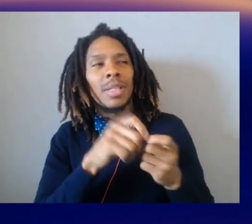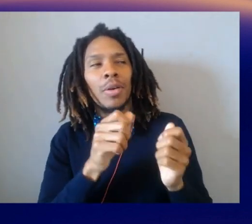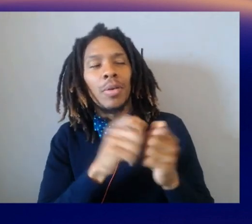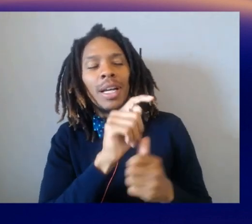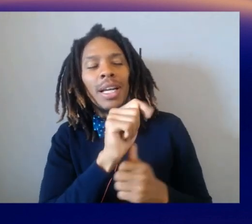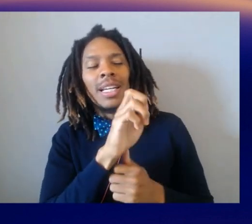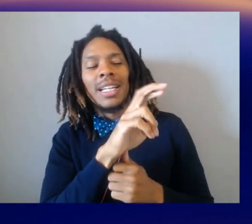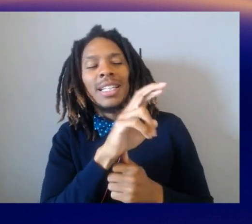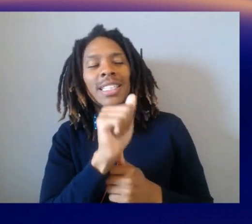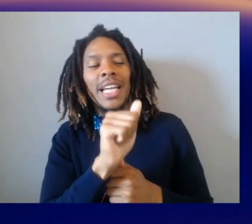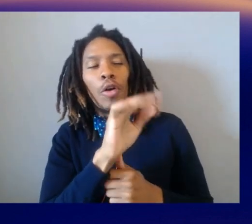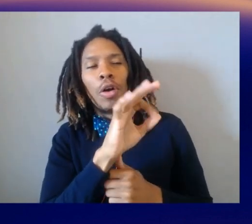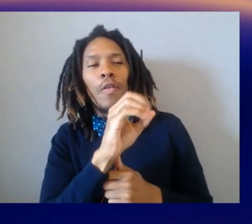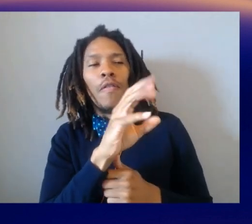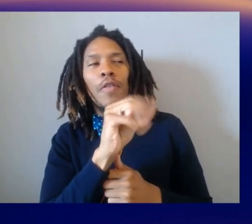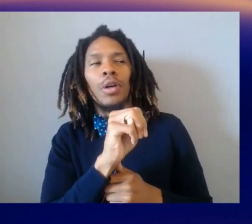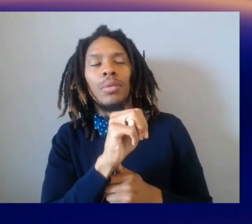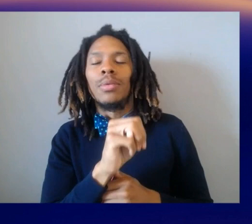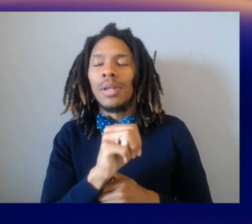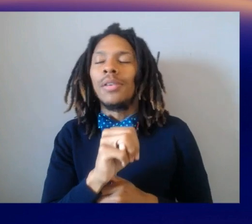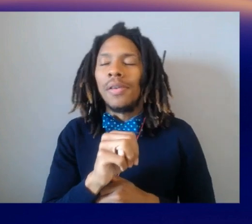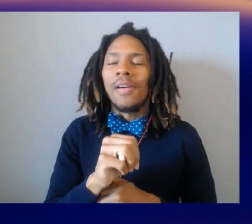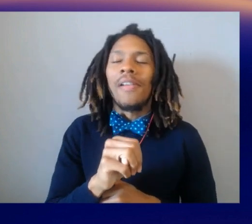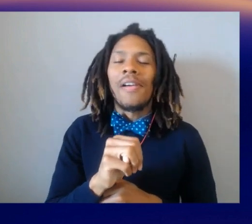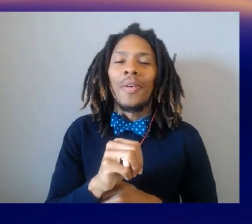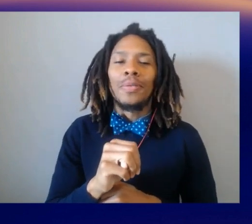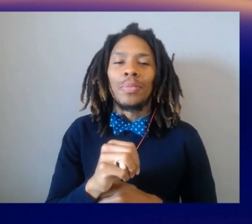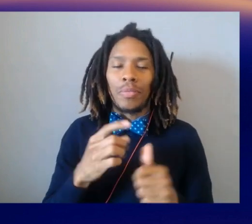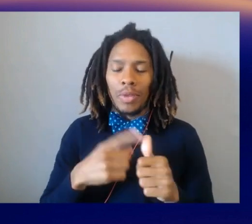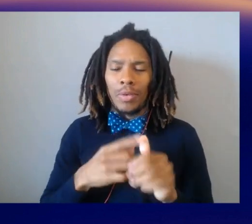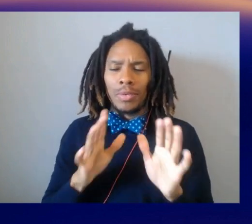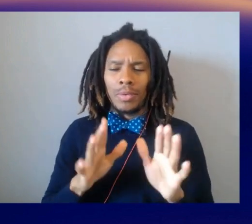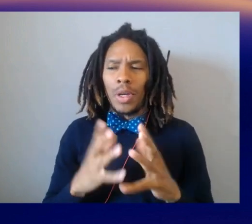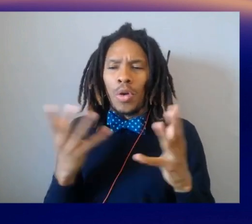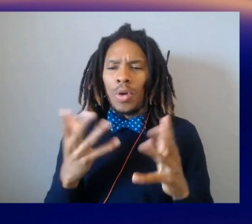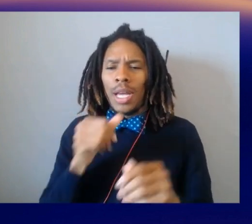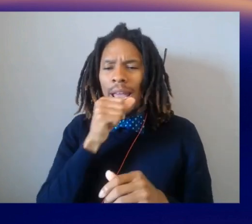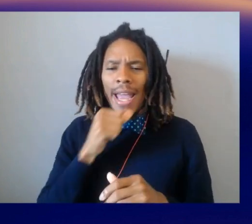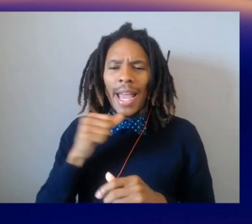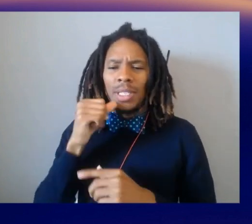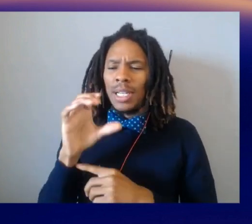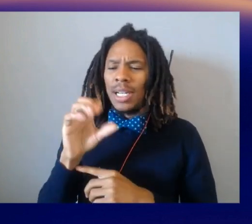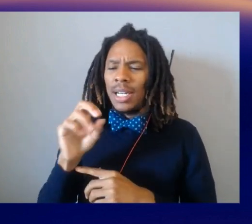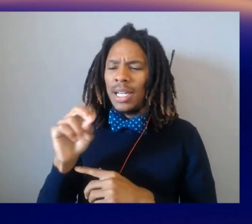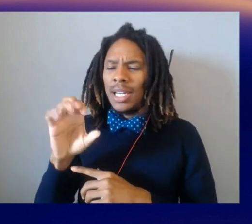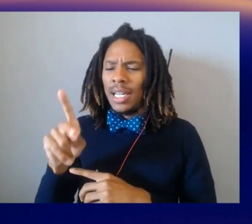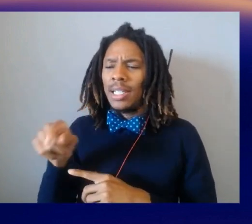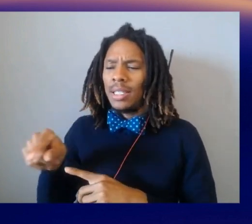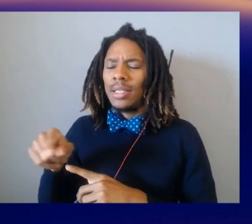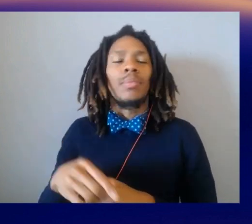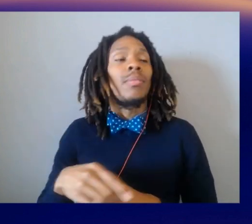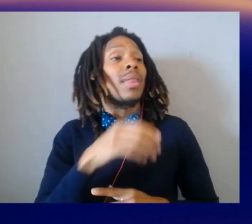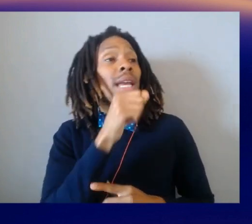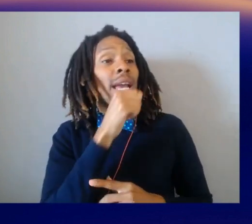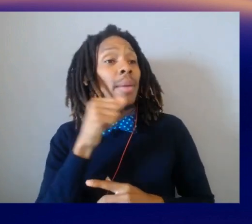Specifically with Terraform. All right. So let's first start off with what is Amazon connect? So Amazon connect is a service that we offer